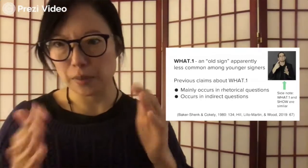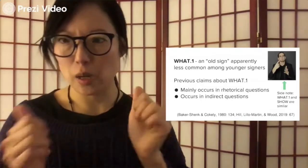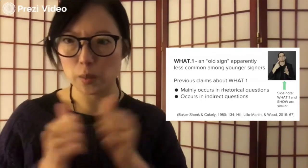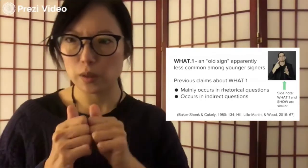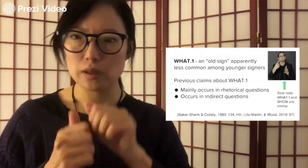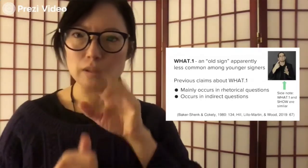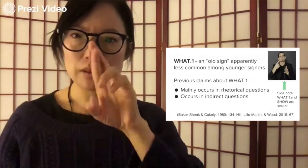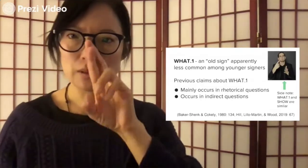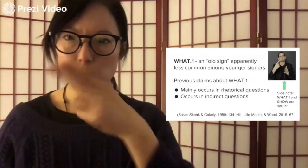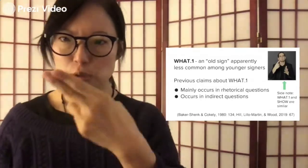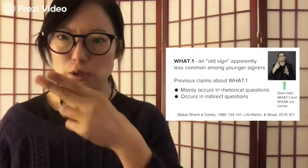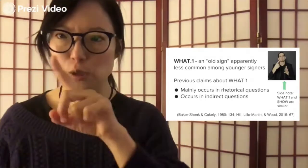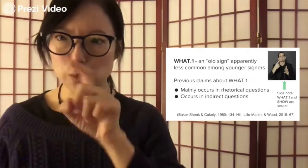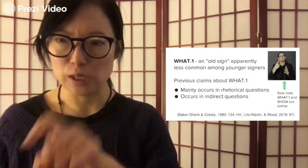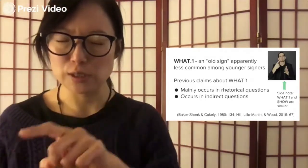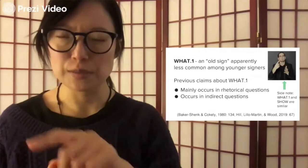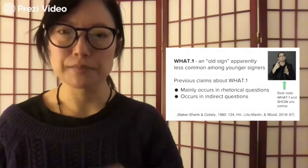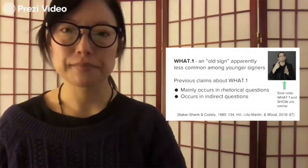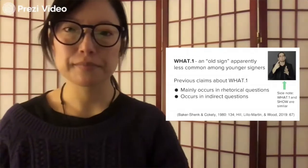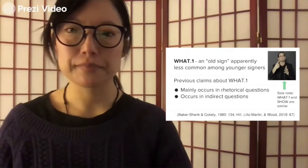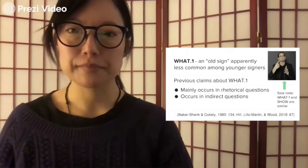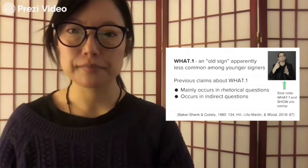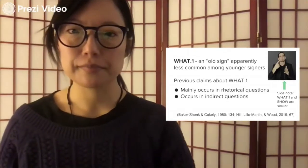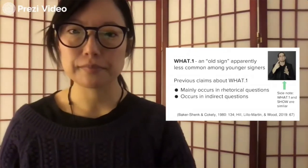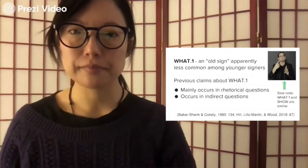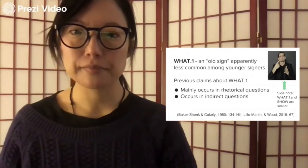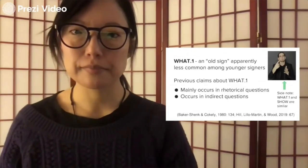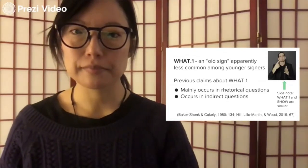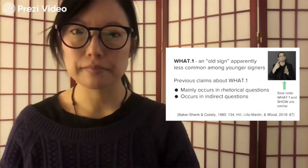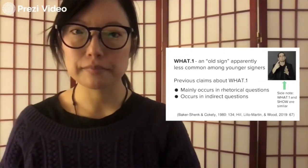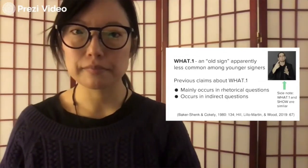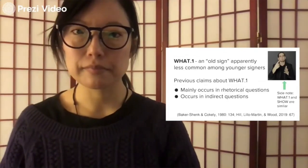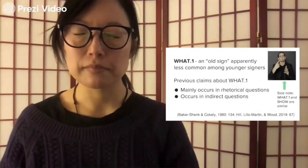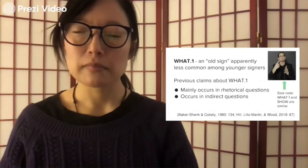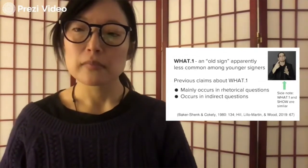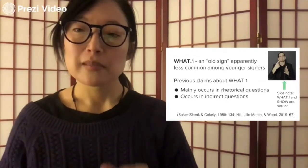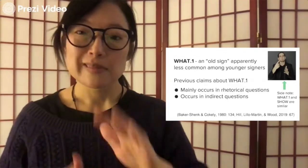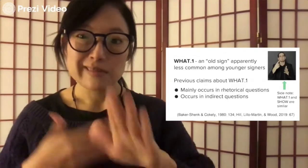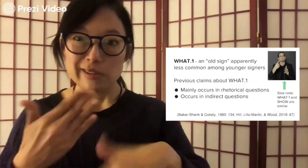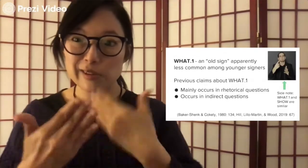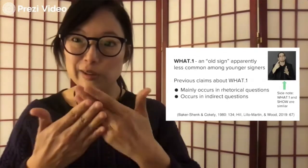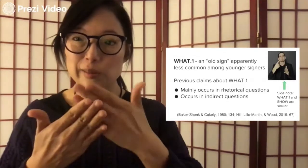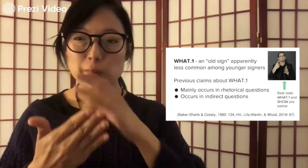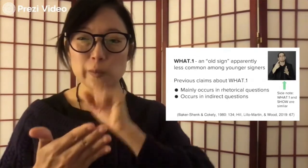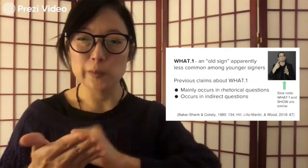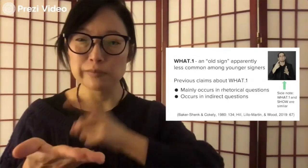but not as much as in rhetorical questions. So those are the